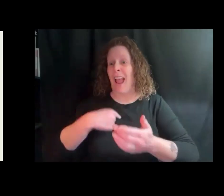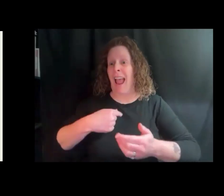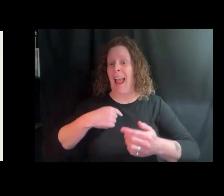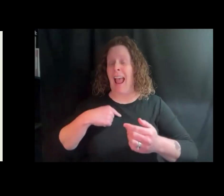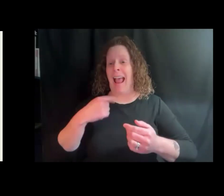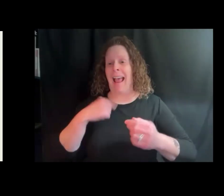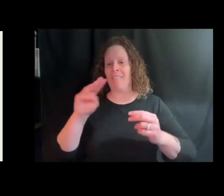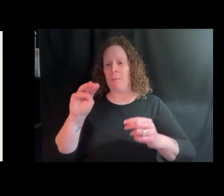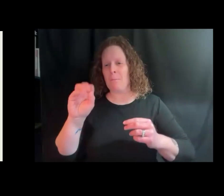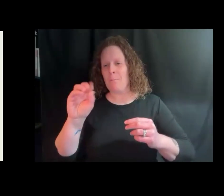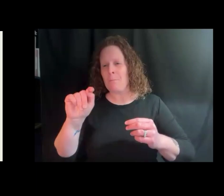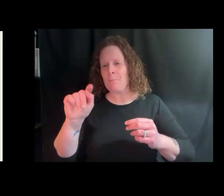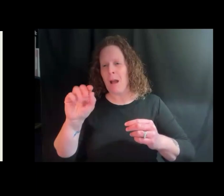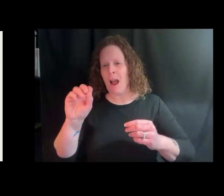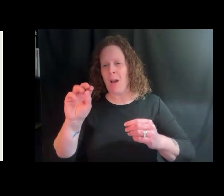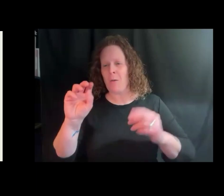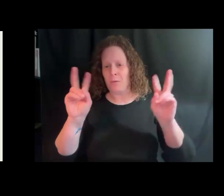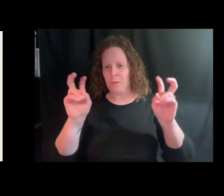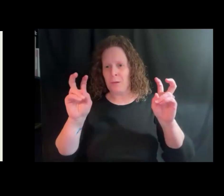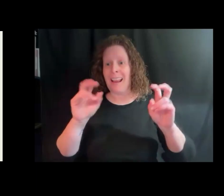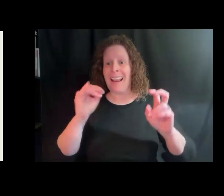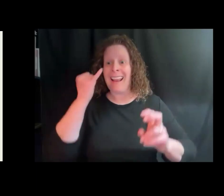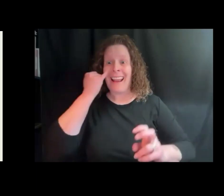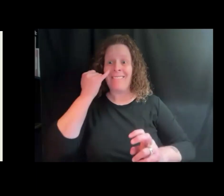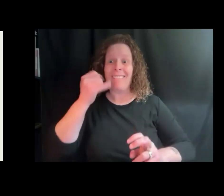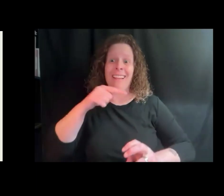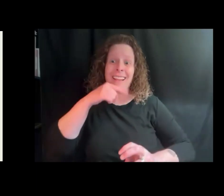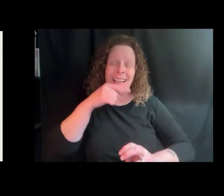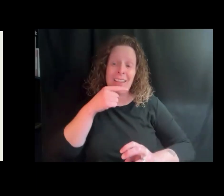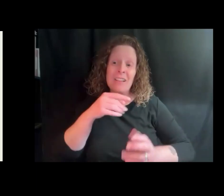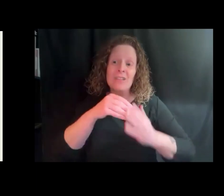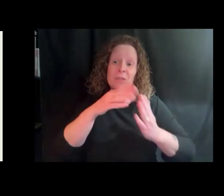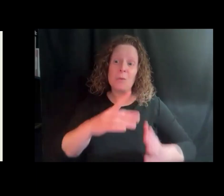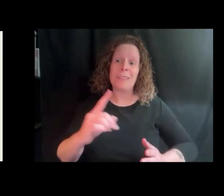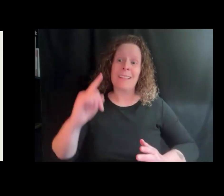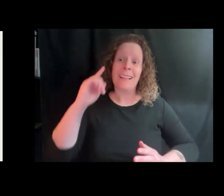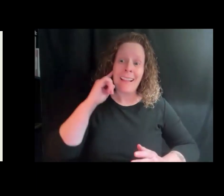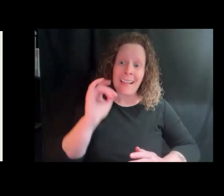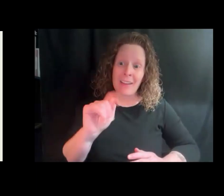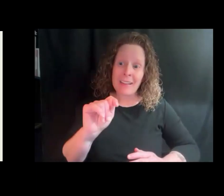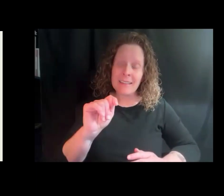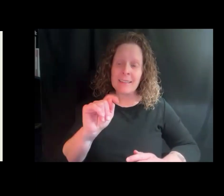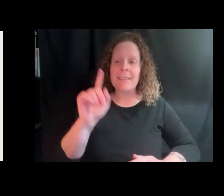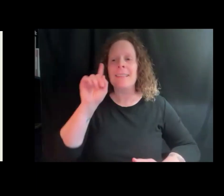to deliver that to the student because if this